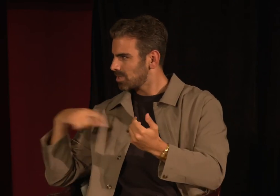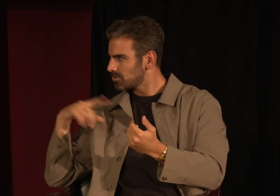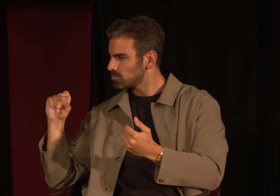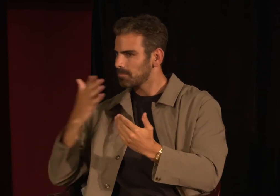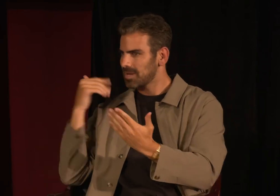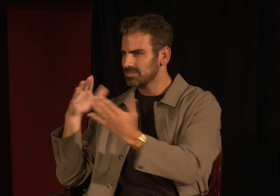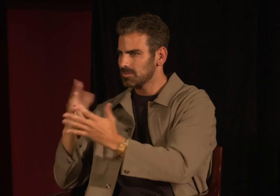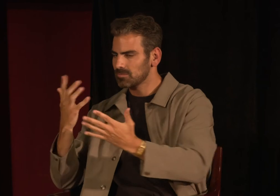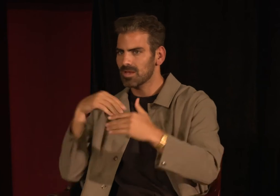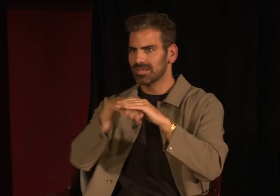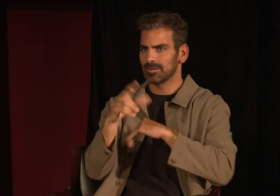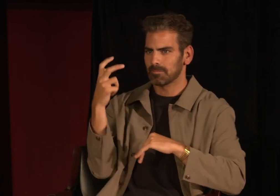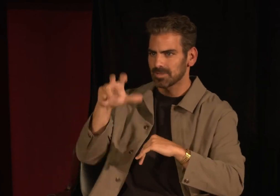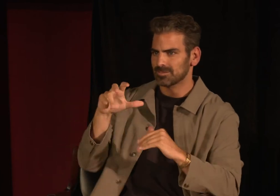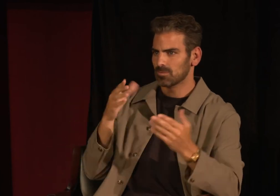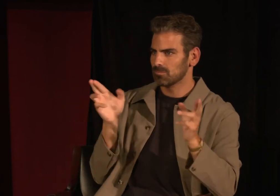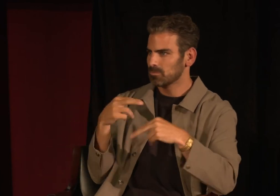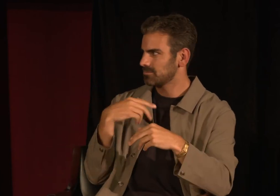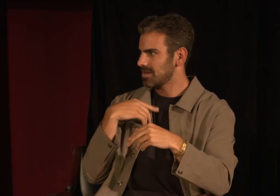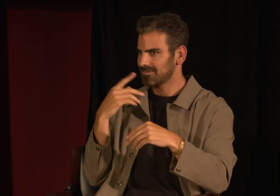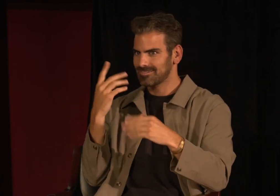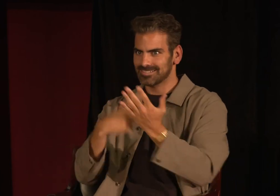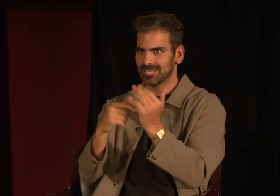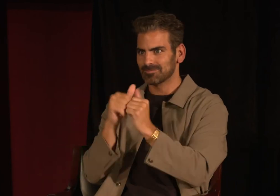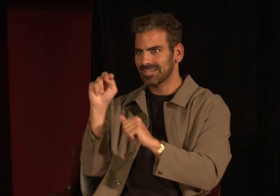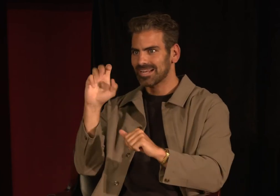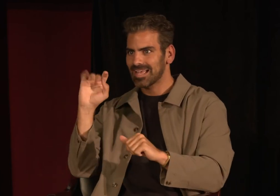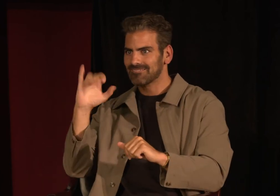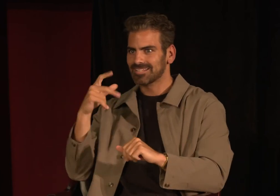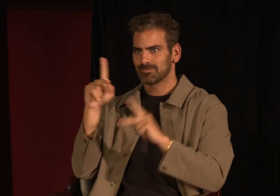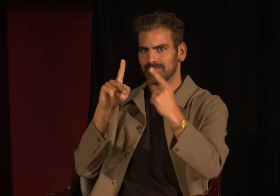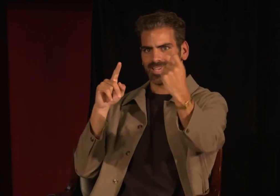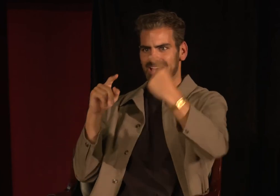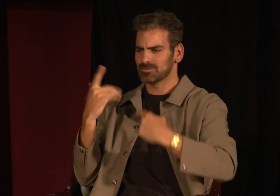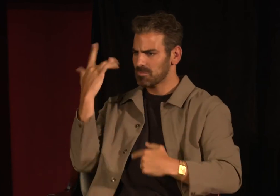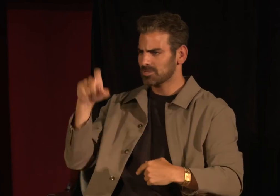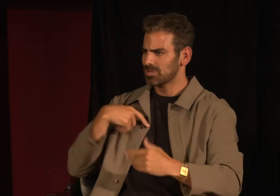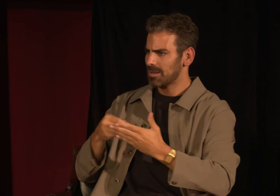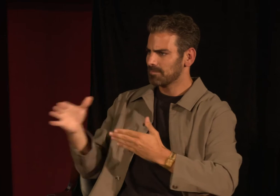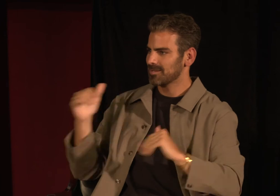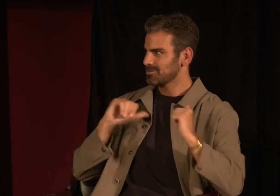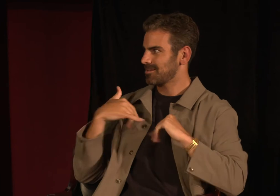sort of history or some sort of knowledge. I often have to partner with other production companies with pitches and how to approach Netflix.